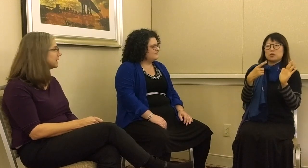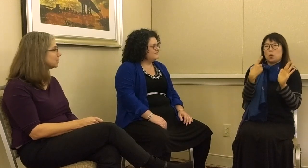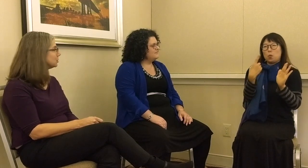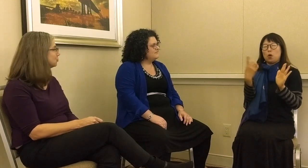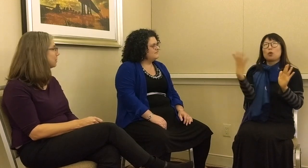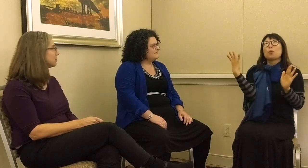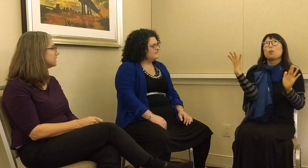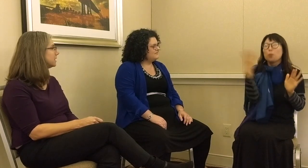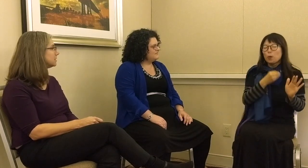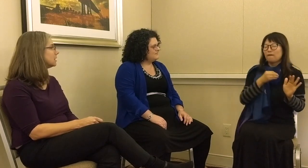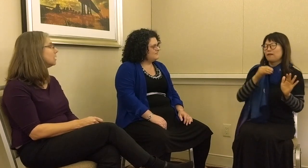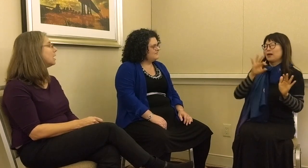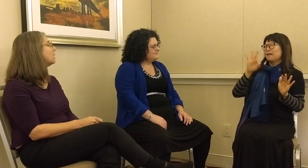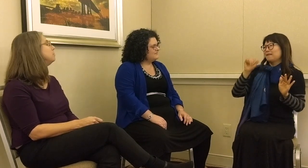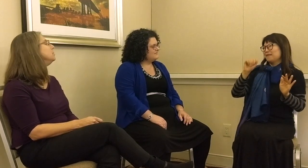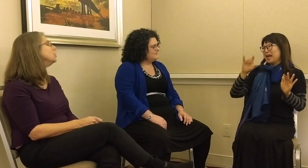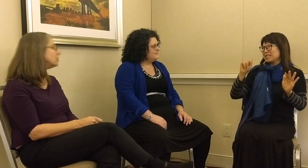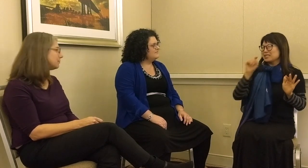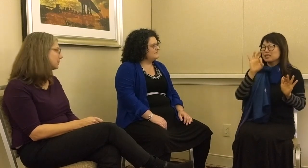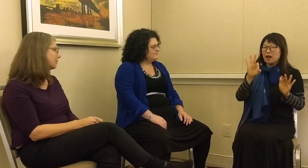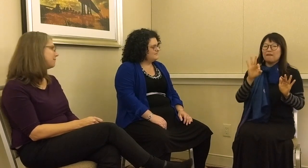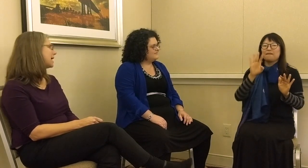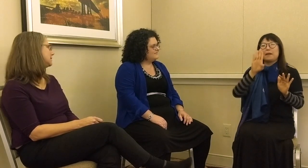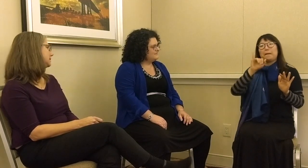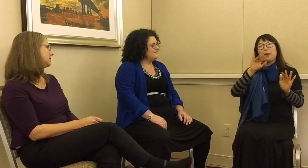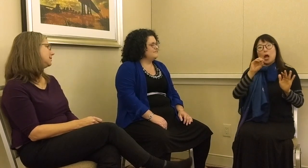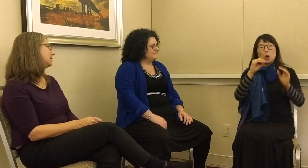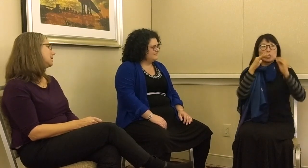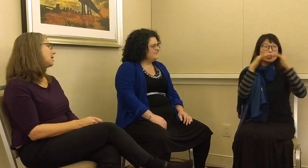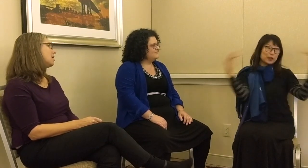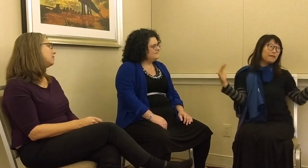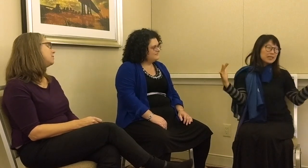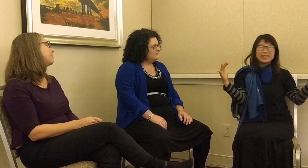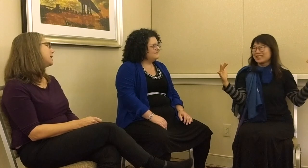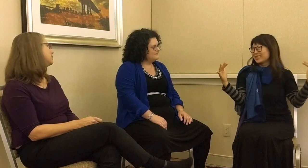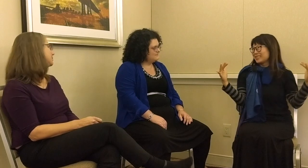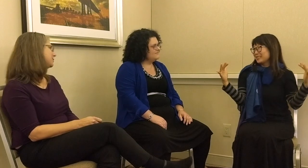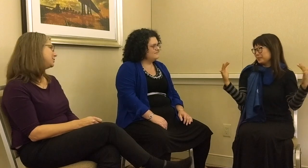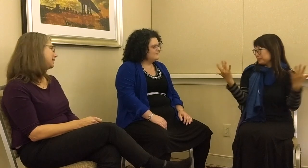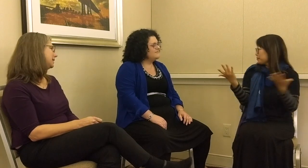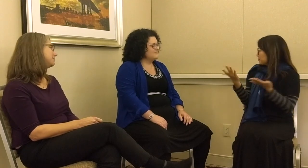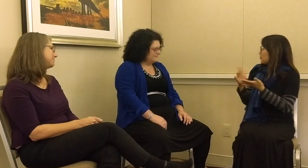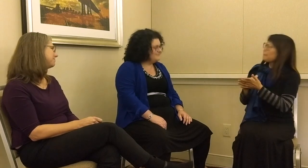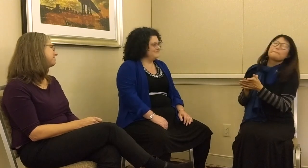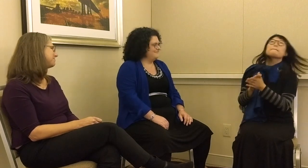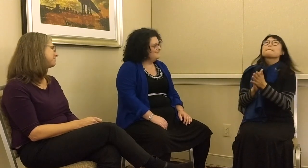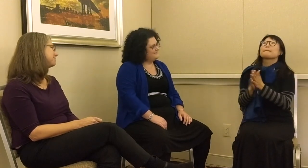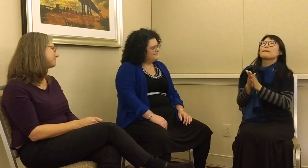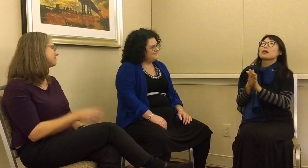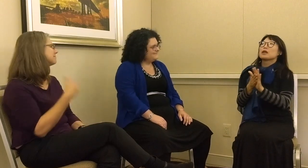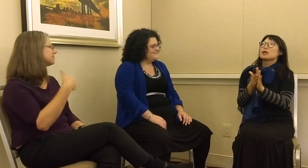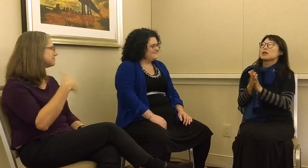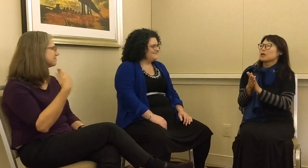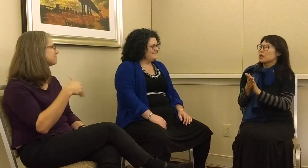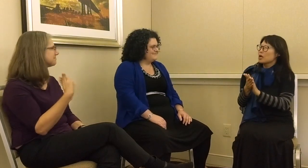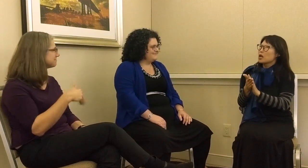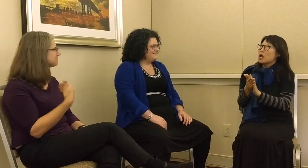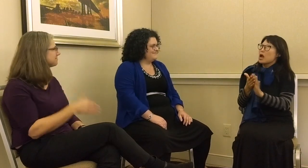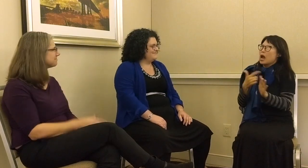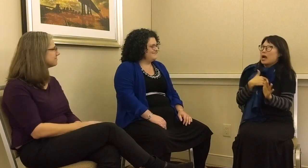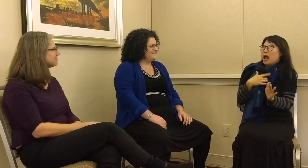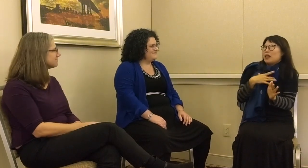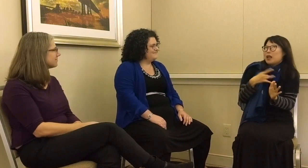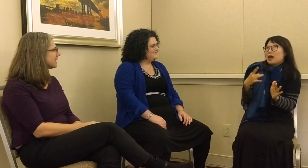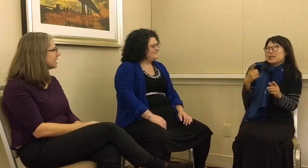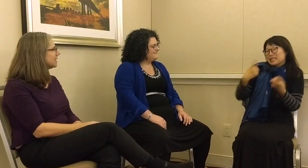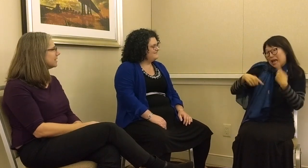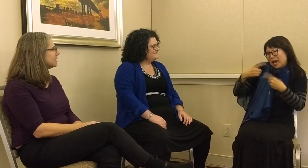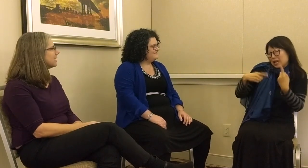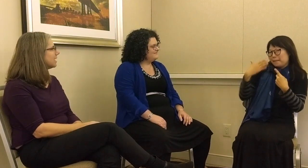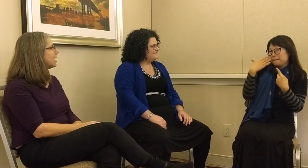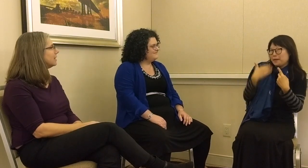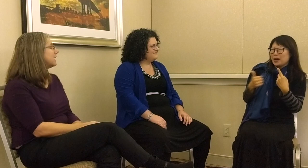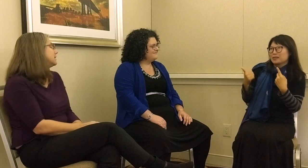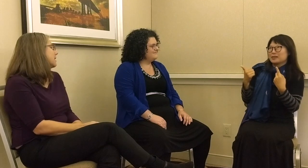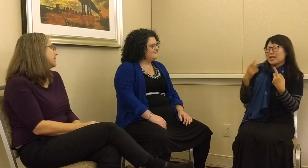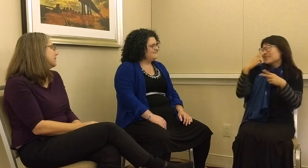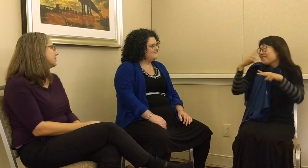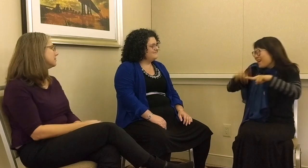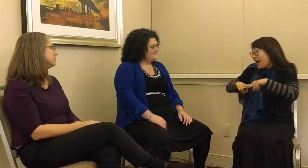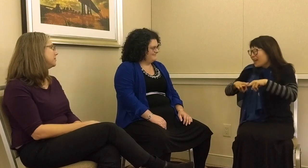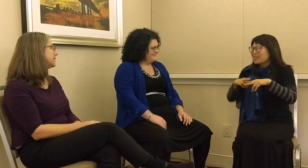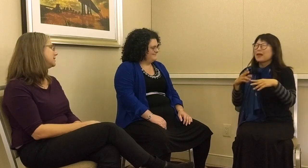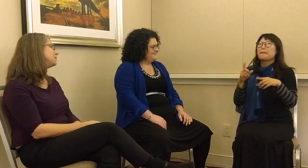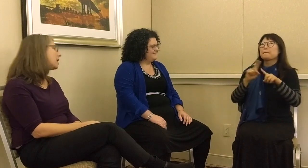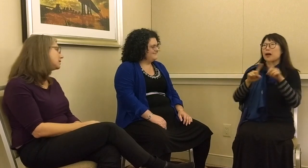sign languages represent a beautiful facet of biodiversity. I love signing because it’s